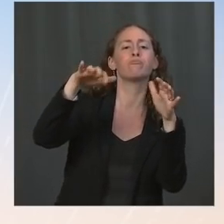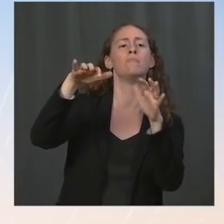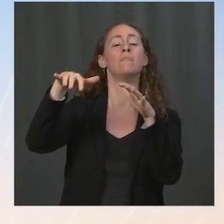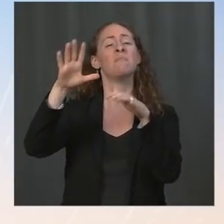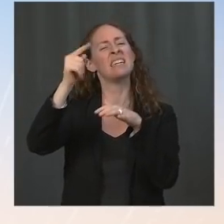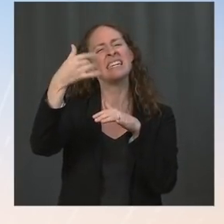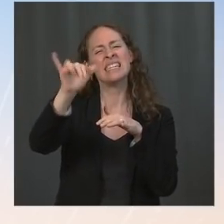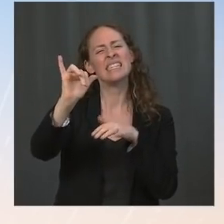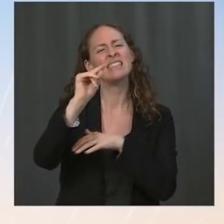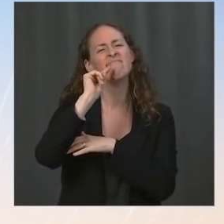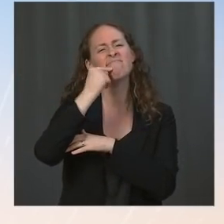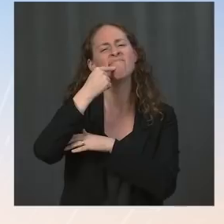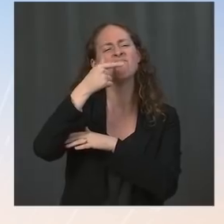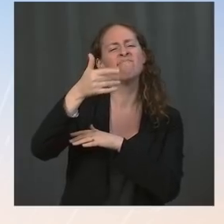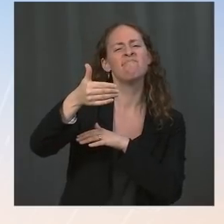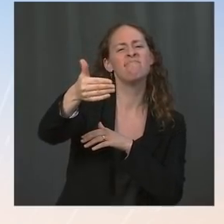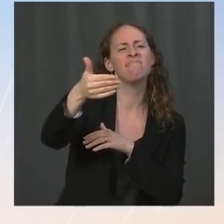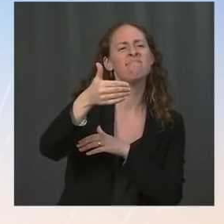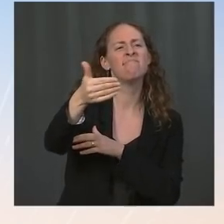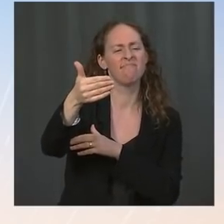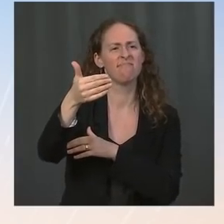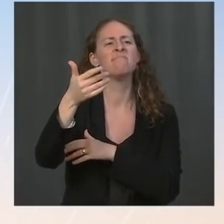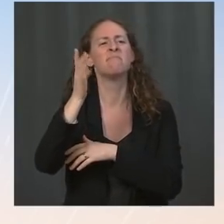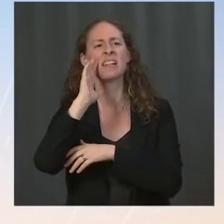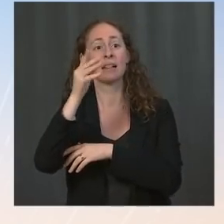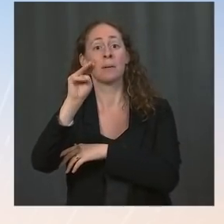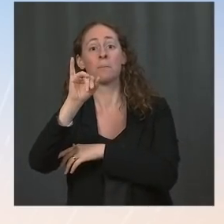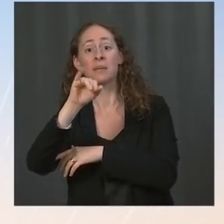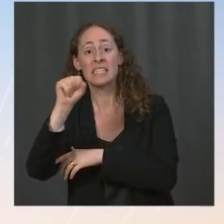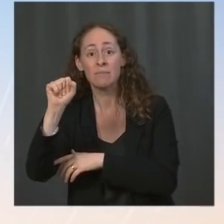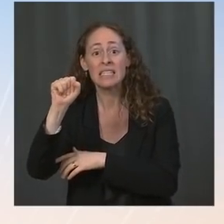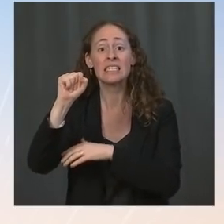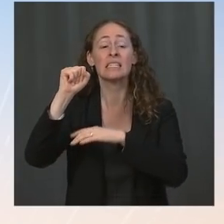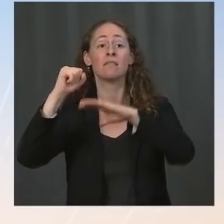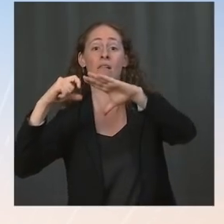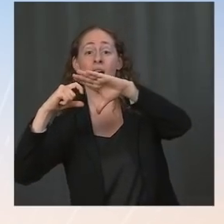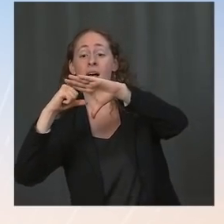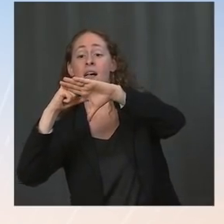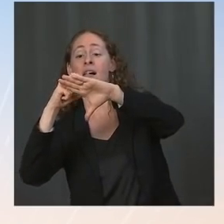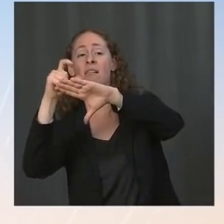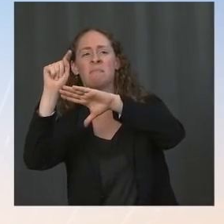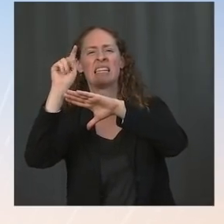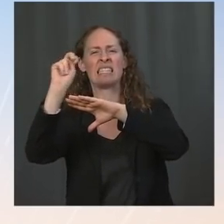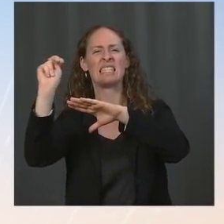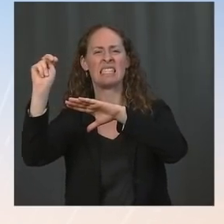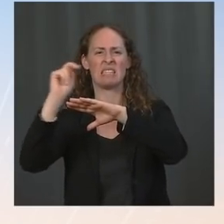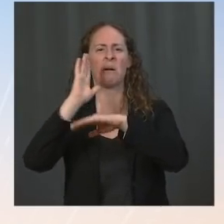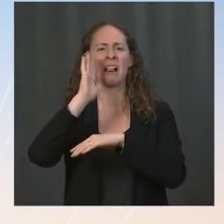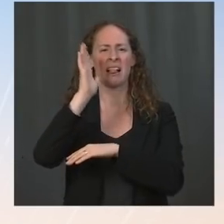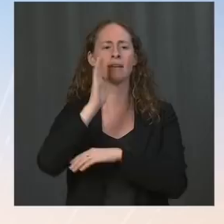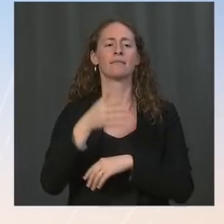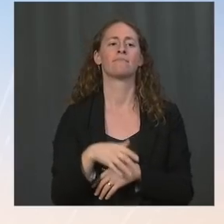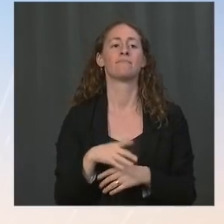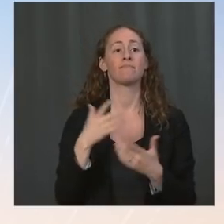and into the Tennessee Valley tomorrow. This will be a lengthy, whole-of-government, and whole-of-community response and recovery effort,